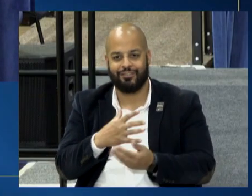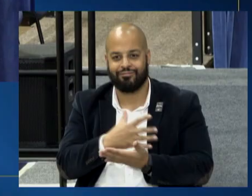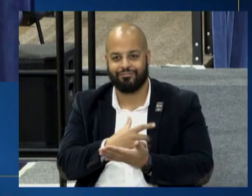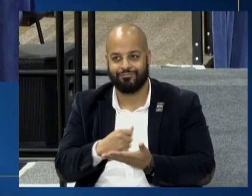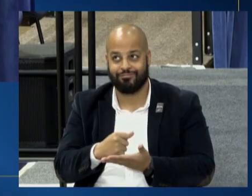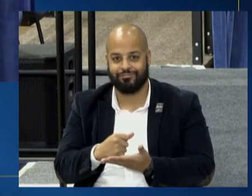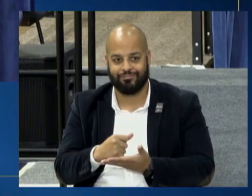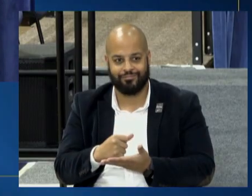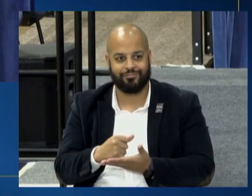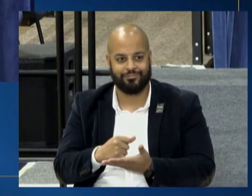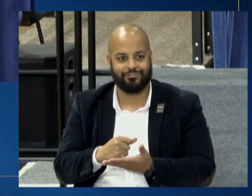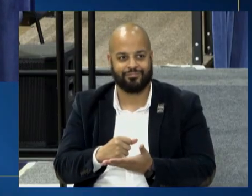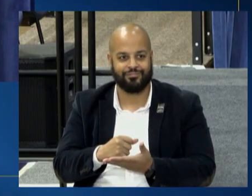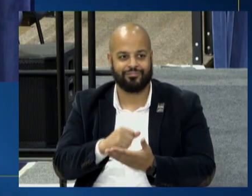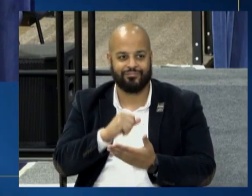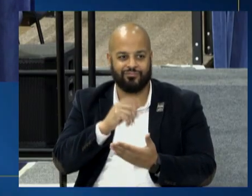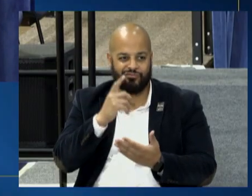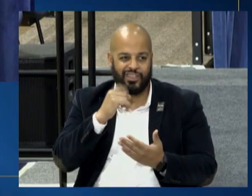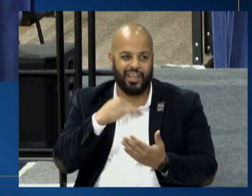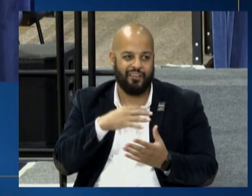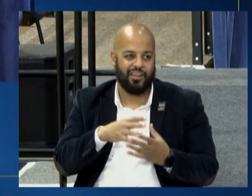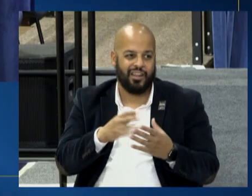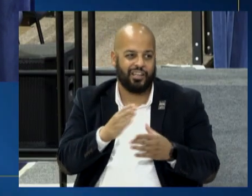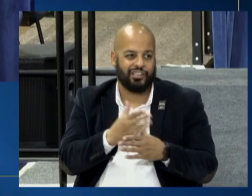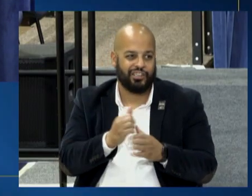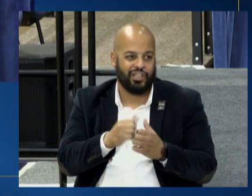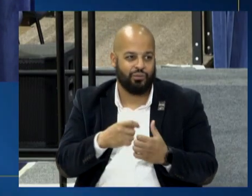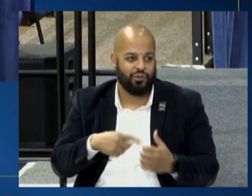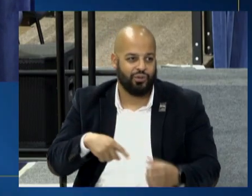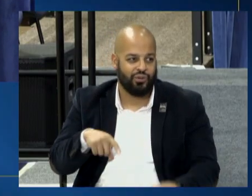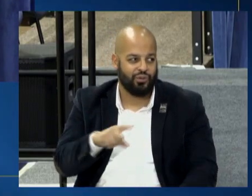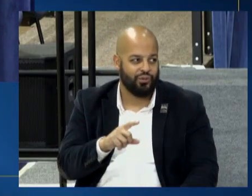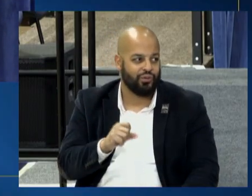much good news to share with all of you and so many things that the agencies wanted to share.